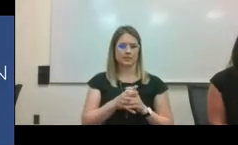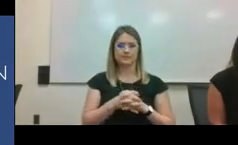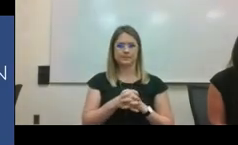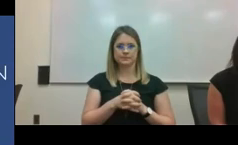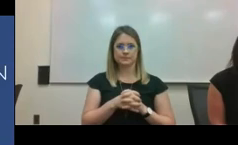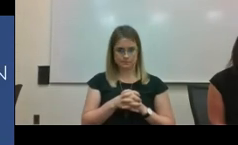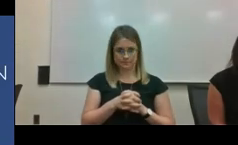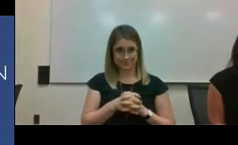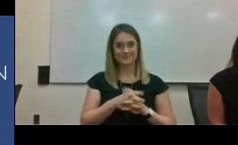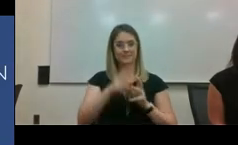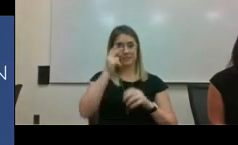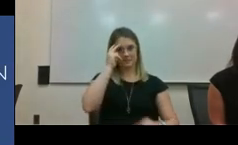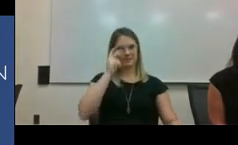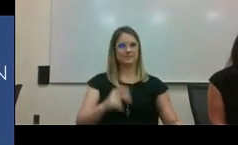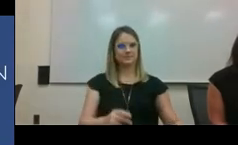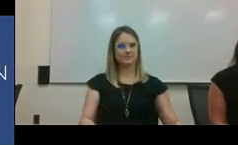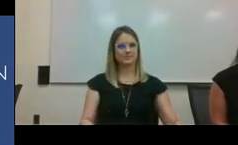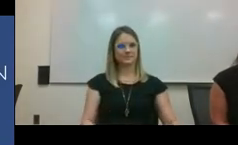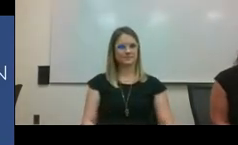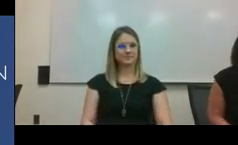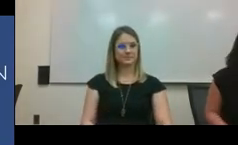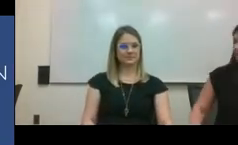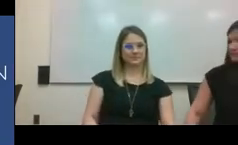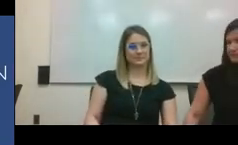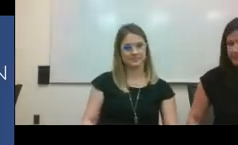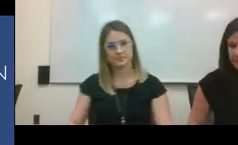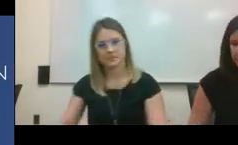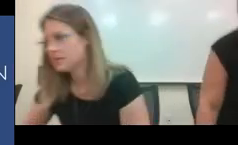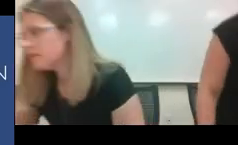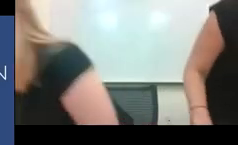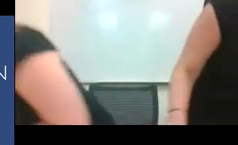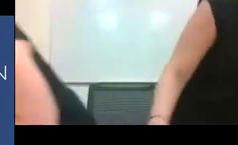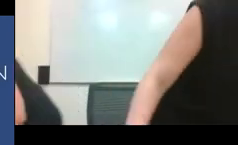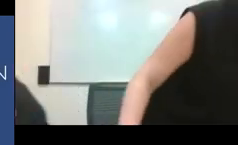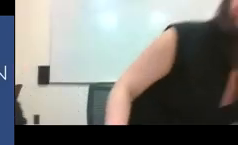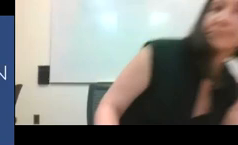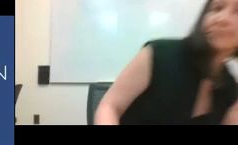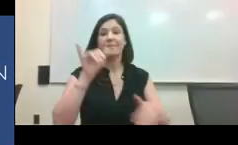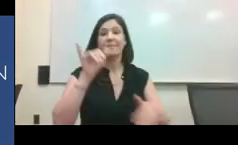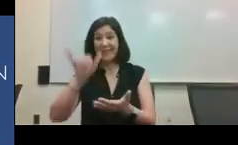In a minute, the next one, there we go. So, here's a picture of what we found from the graph.